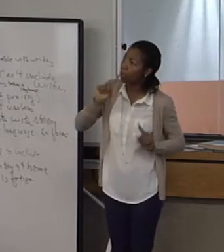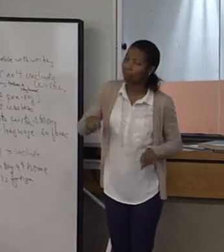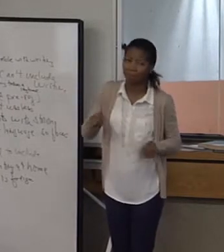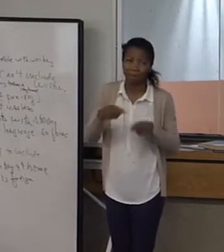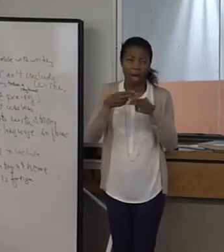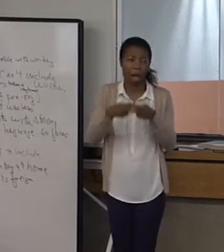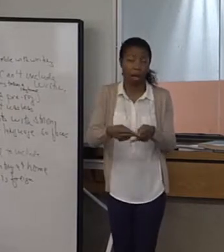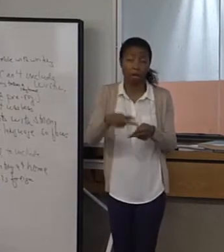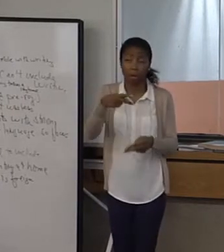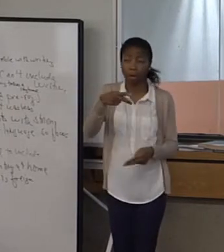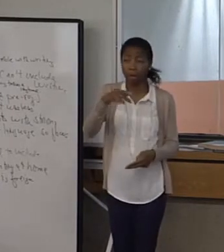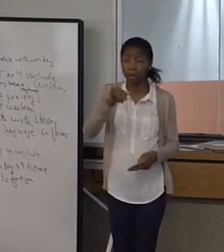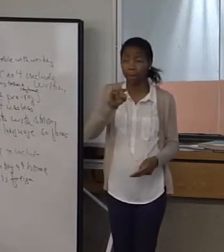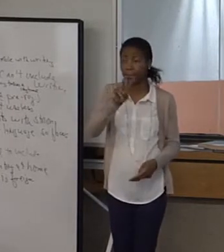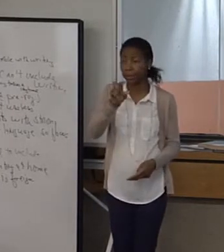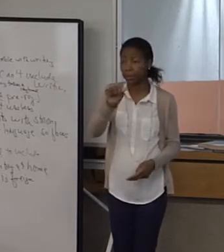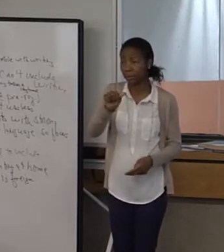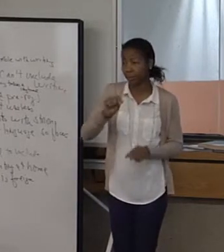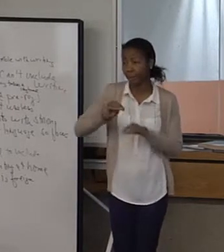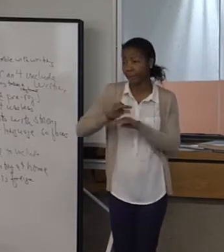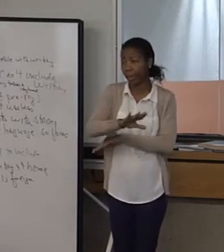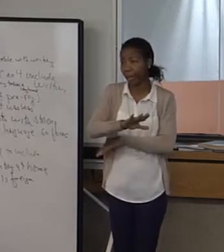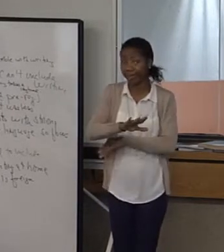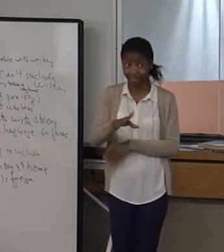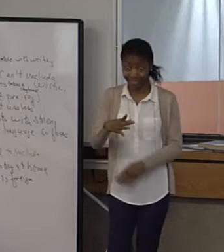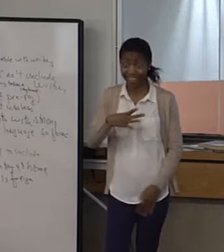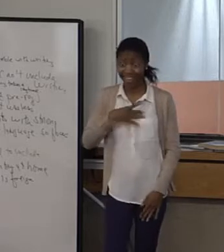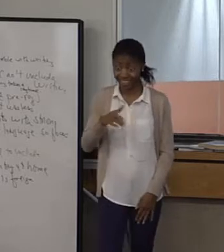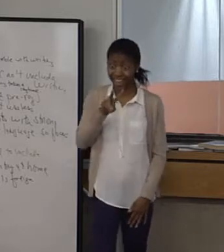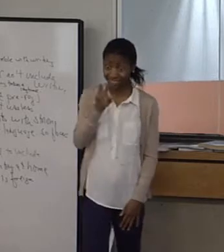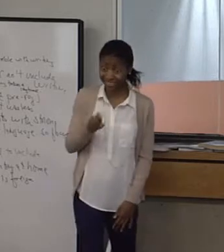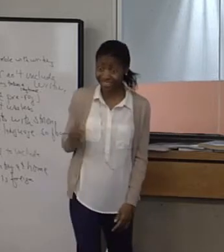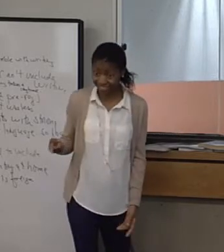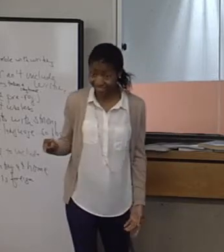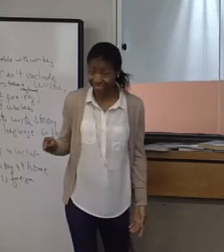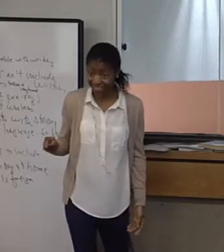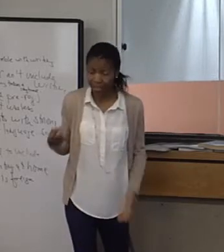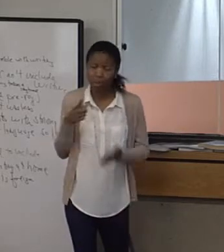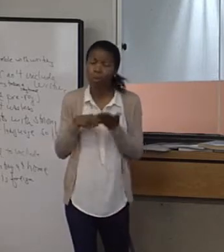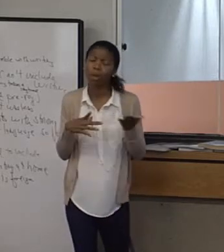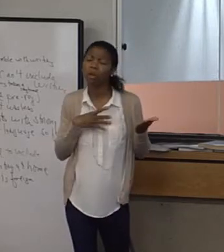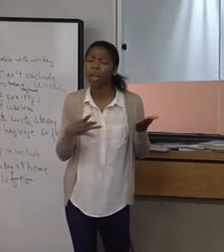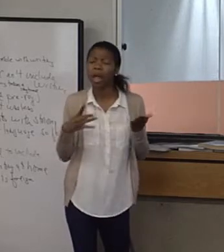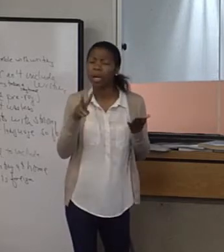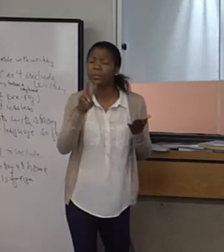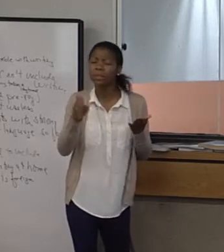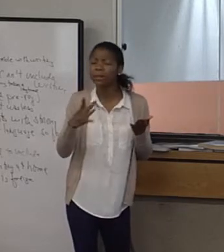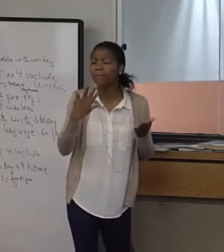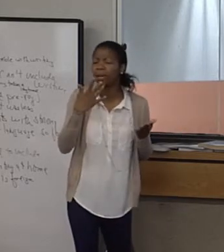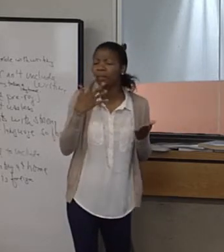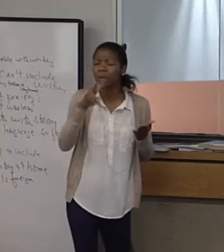If you like pizza, what do you like on your pizza, where’s your favorite pizza place,